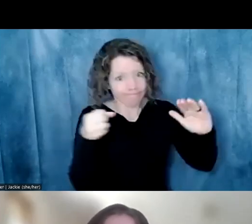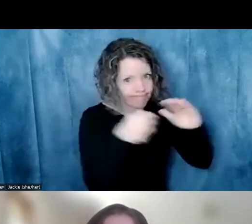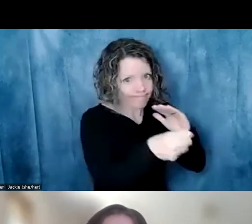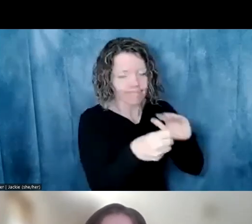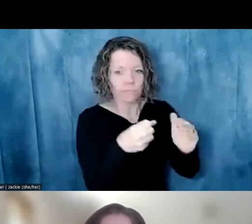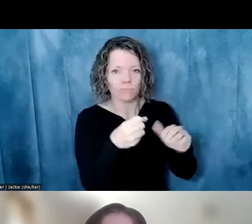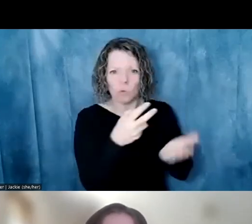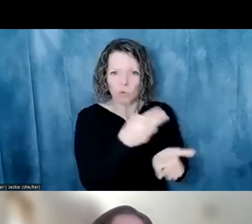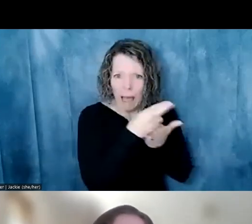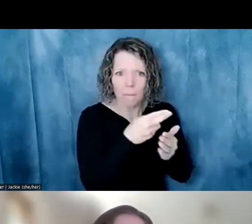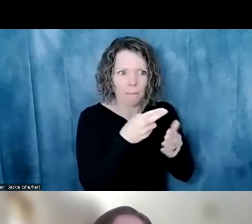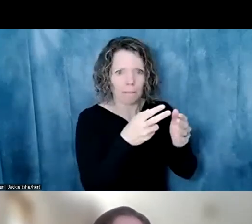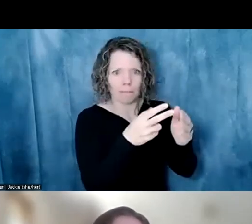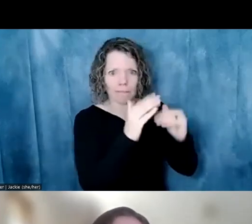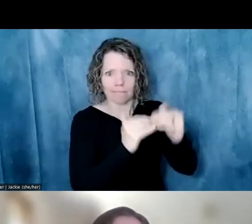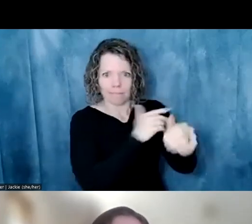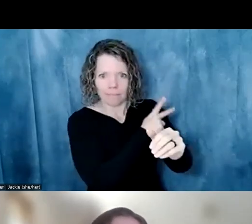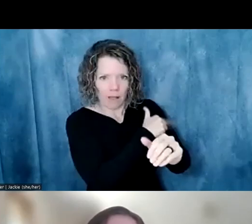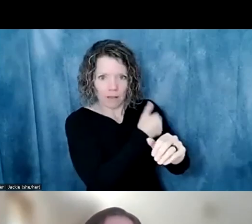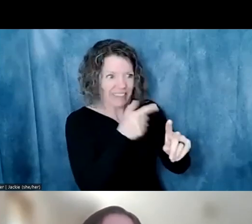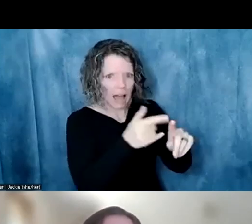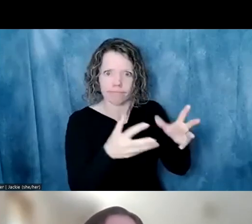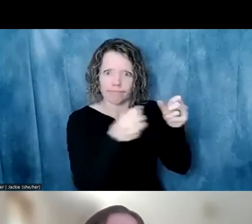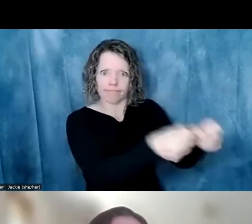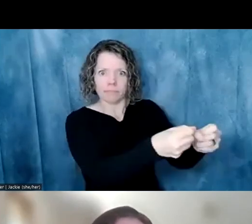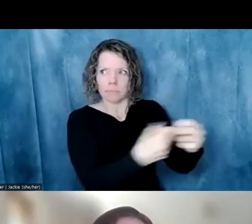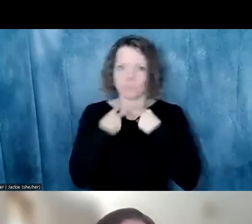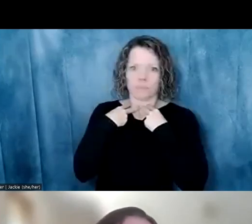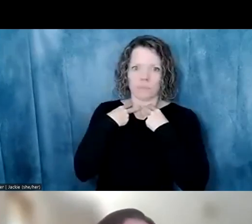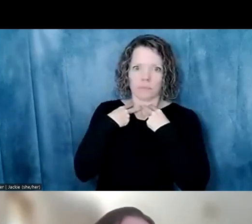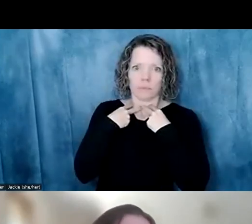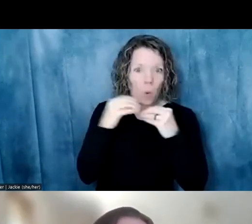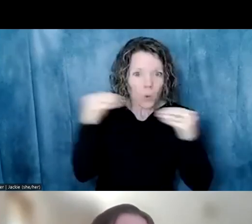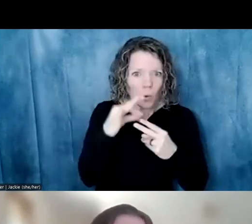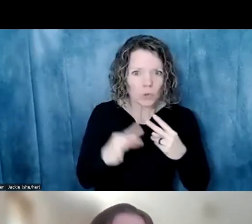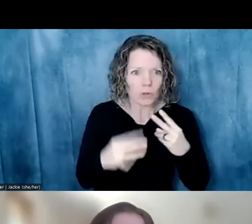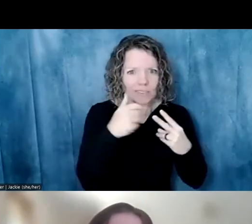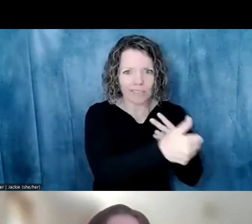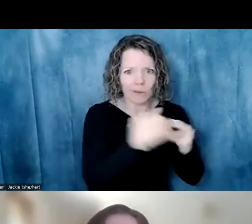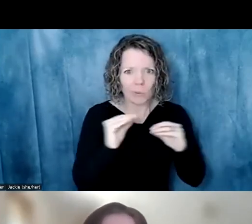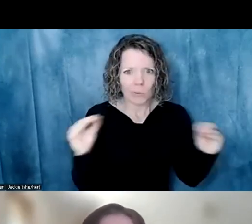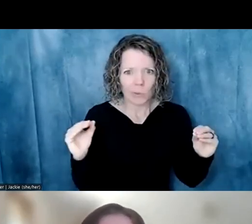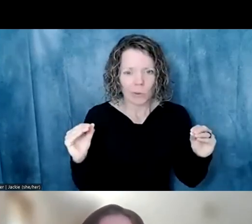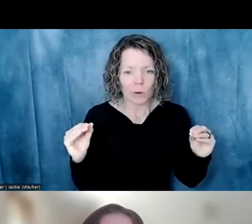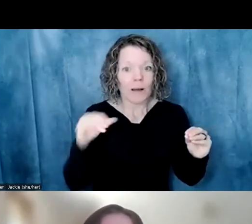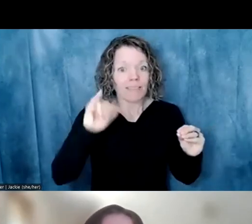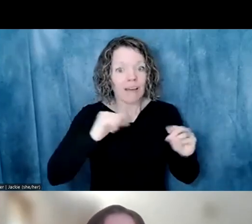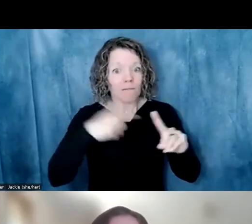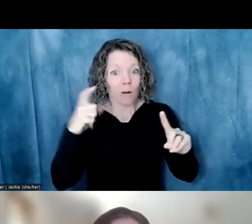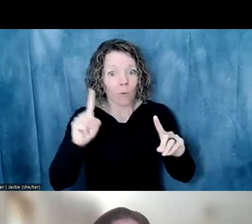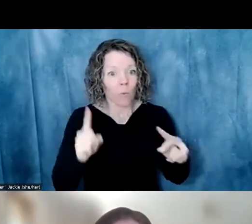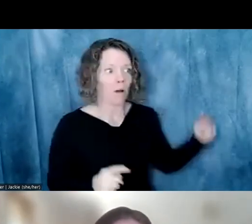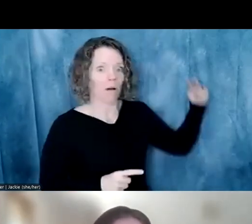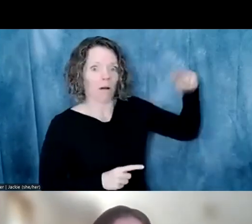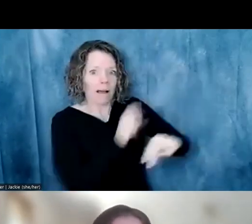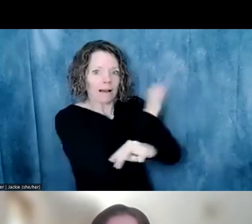I'm talking also about those very responses to the expression of those unacceptable feelings. We're